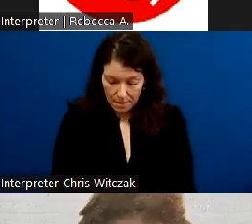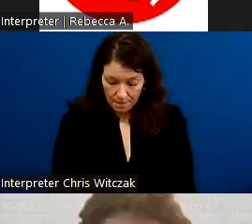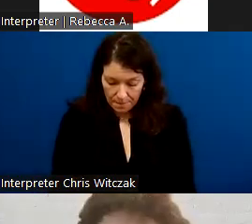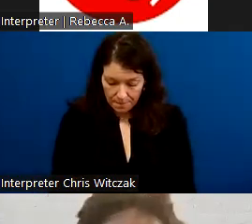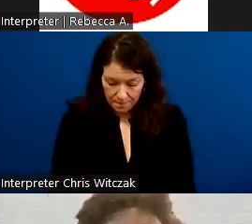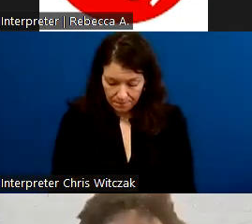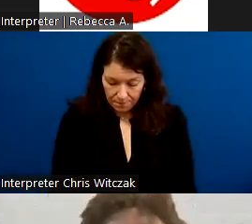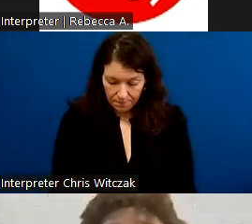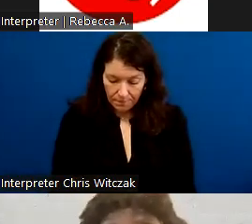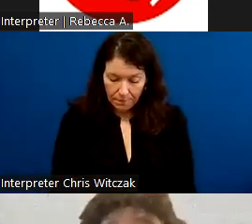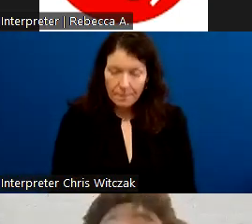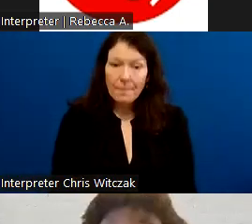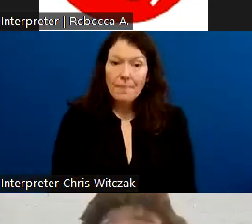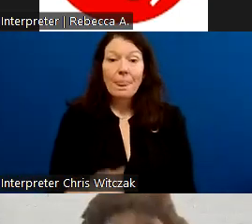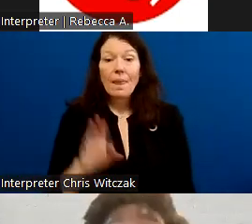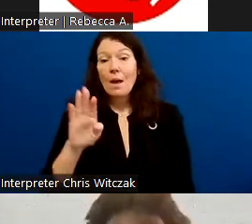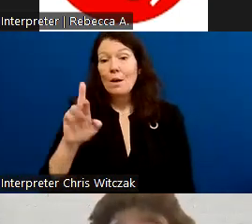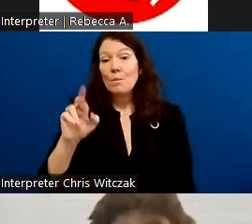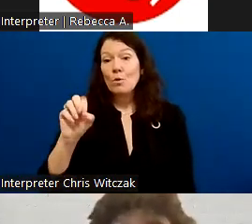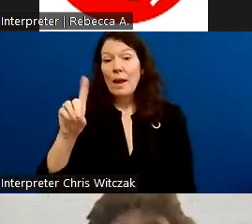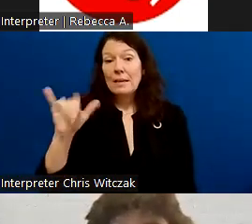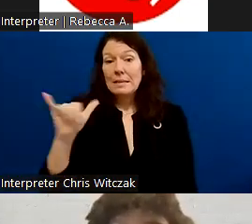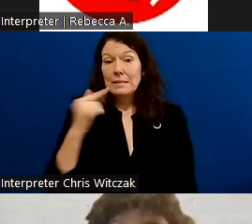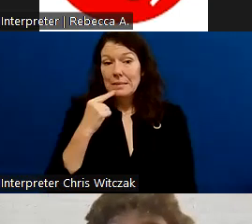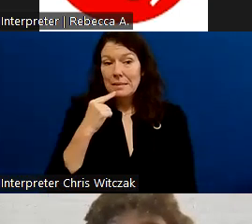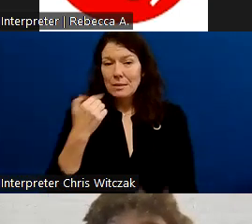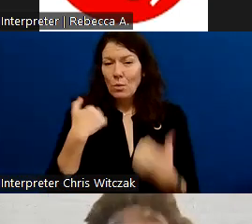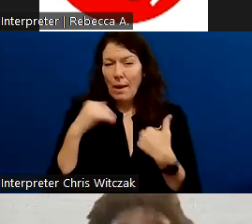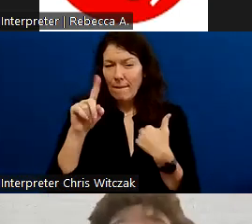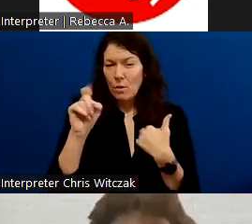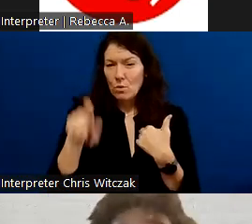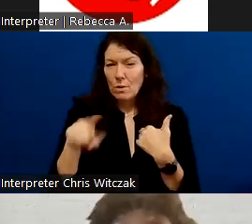Jamie this is Brandy and I wanted to let you know we do have a question in the chat and